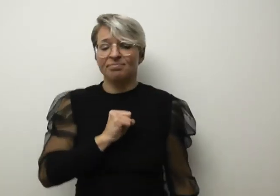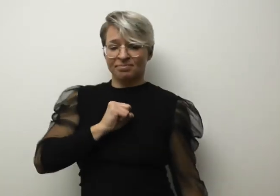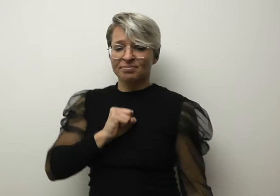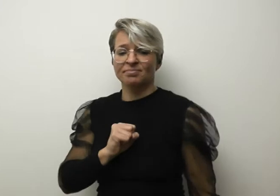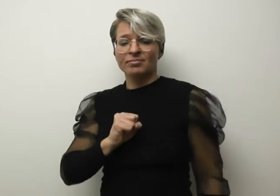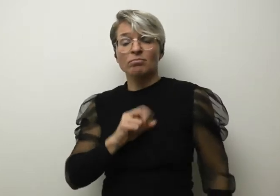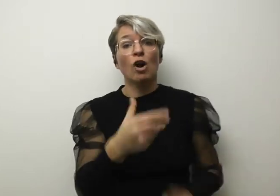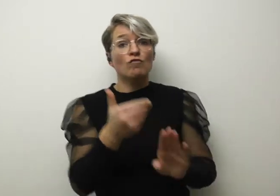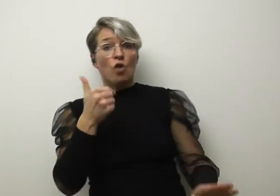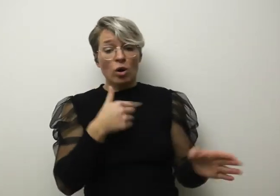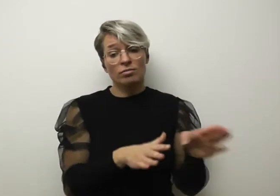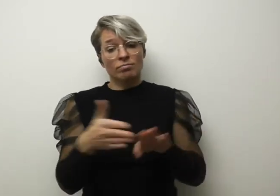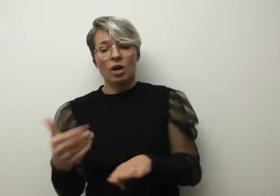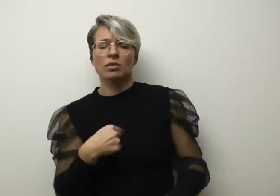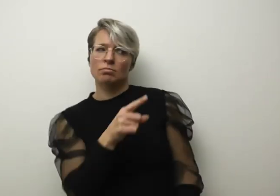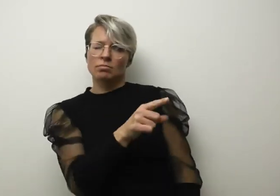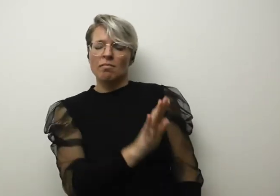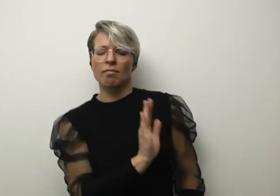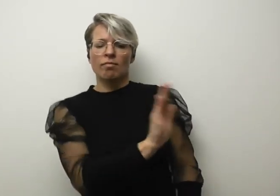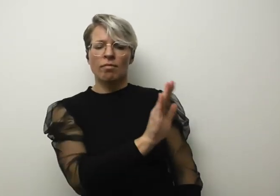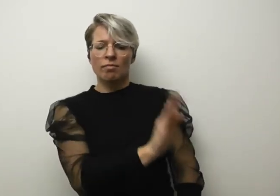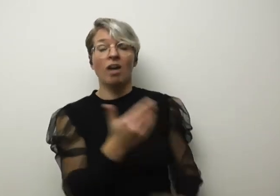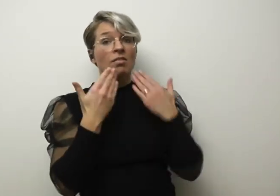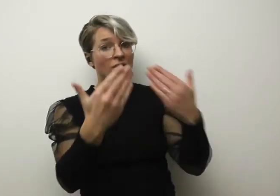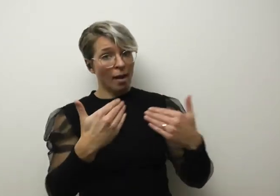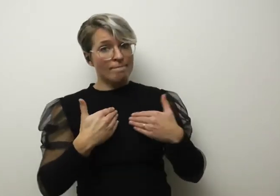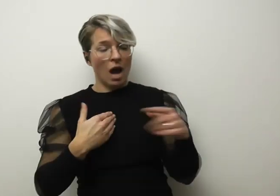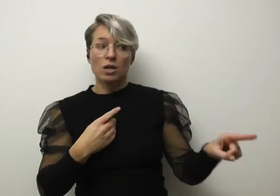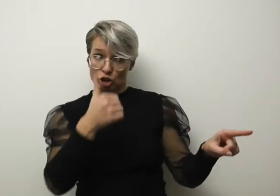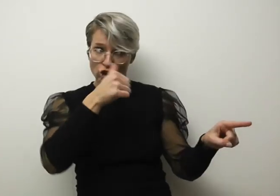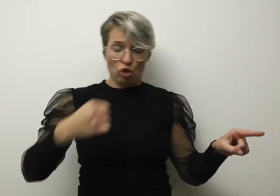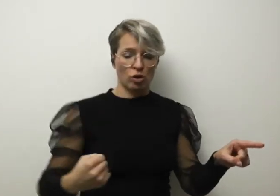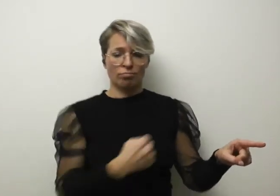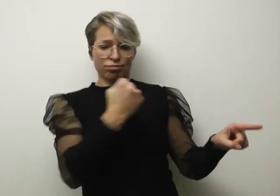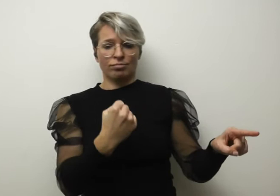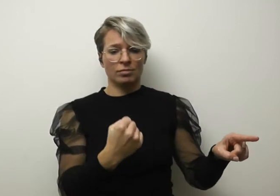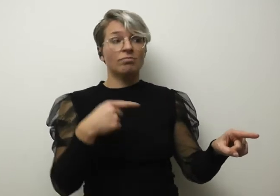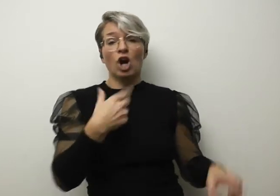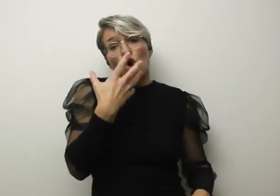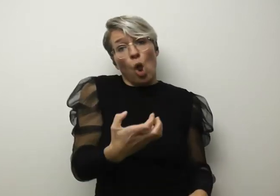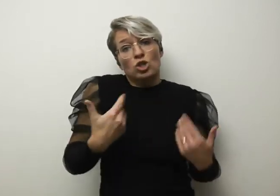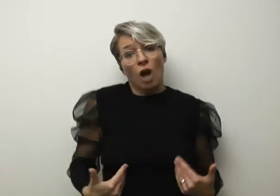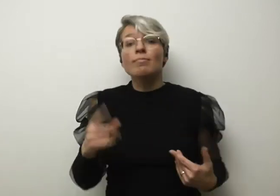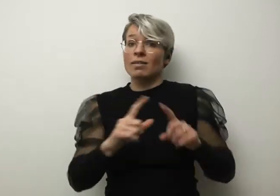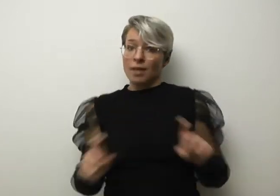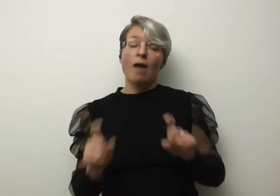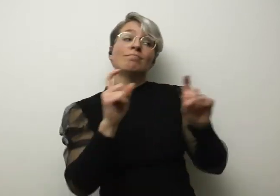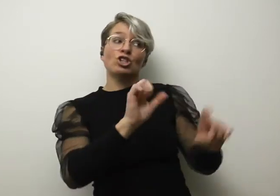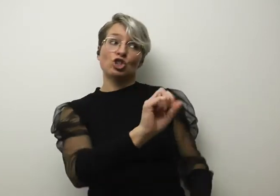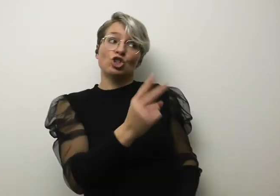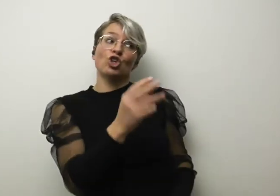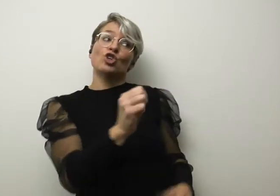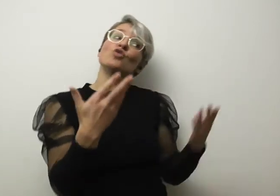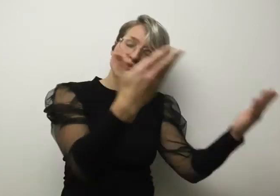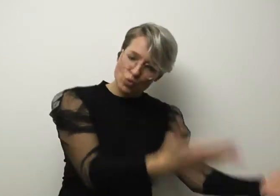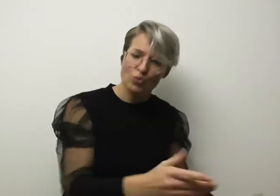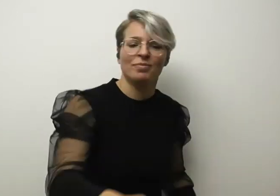But you ought to thank me, before I die For the gravel in ya gut and the spit in ya eye 'Cause I'm the f_ that named you Sue"